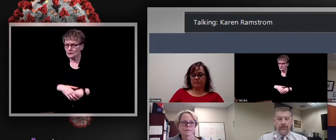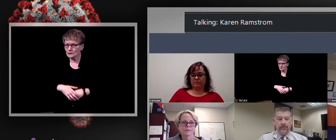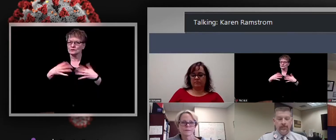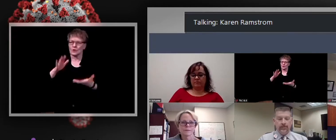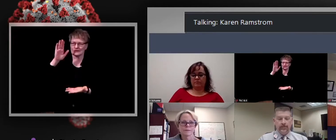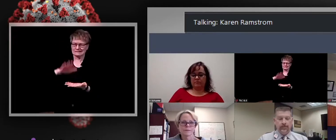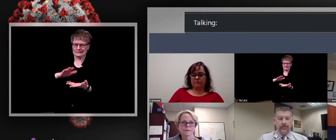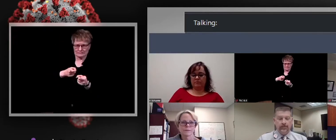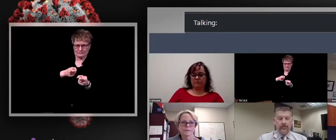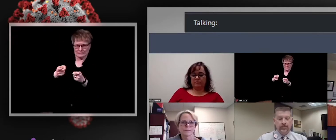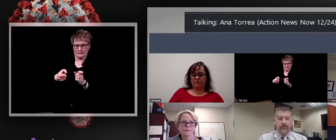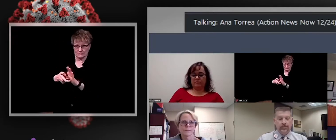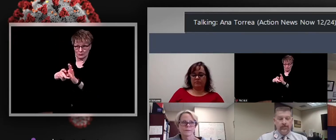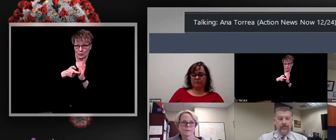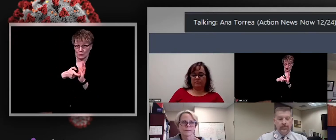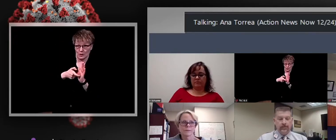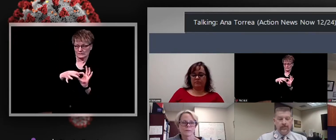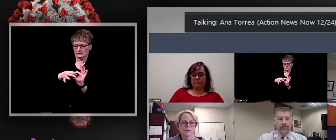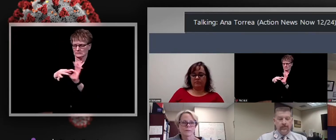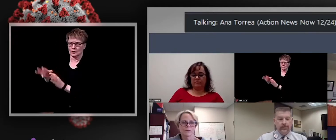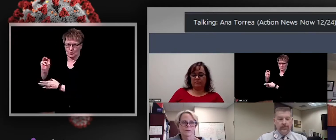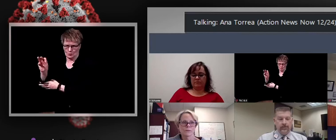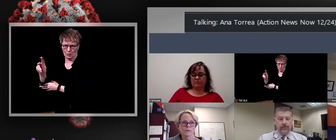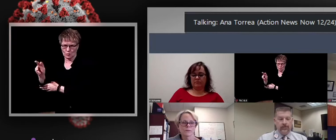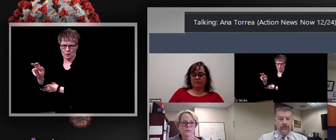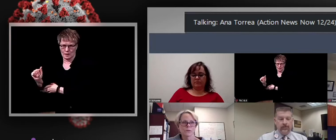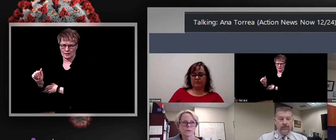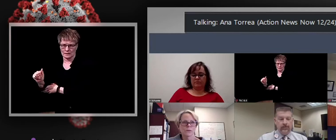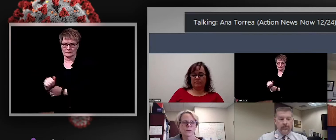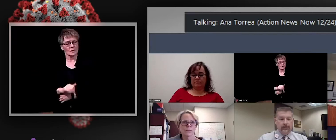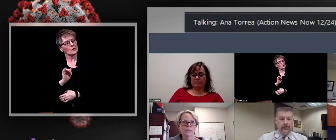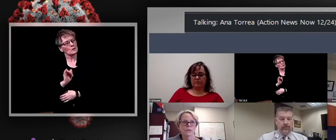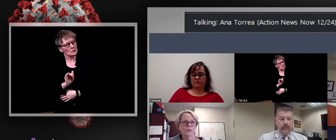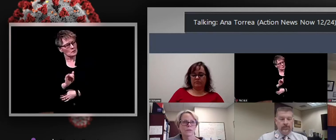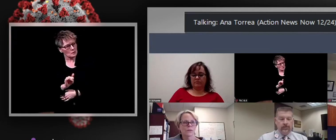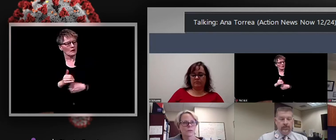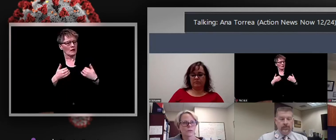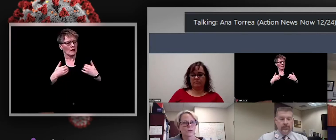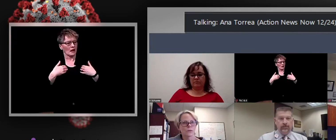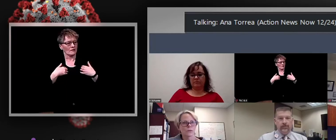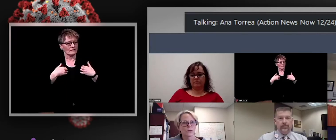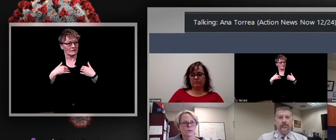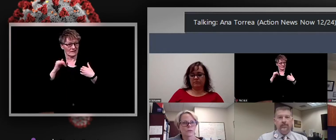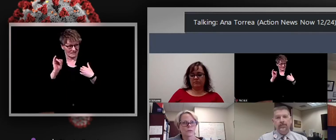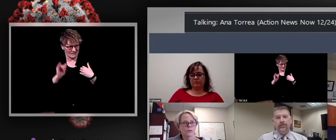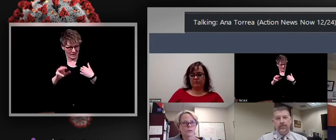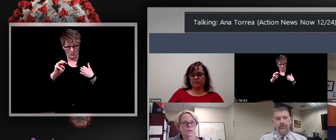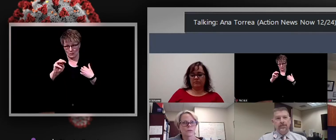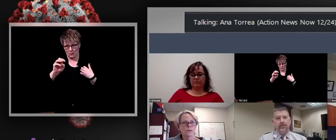Has that already been distributed to the other hospitals here in the county like Mercy, or